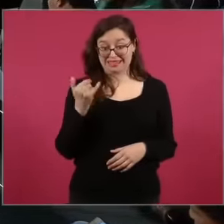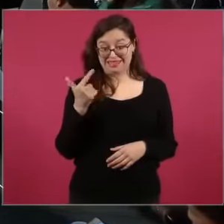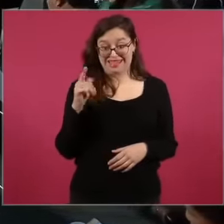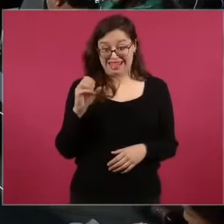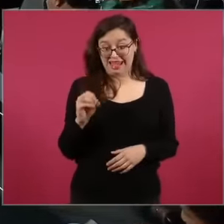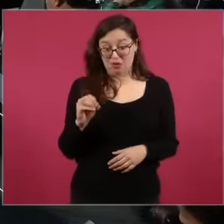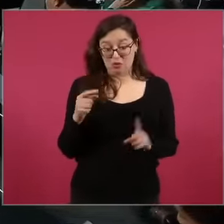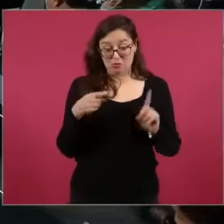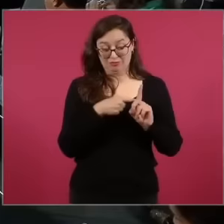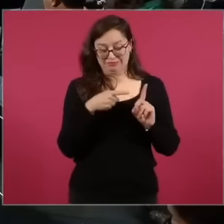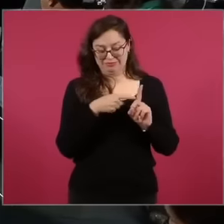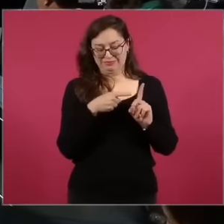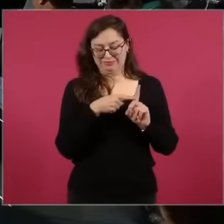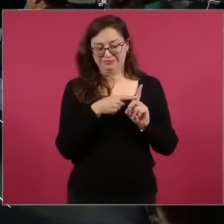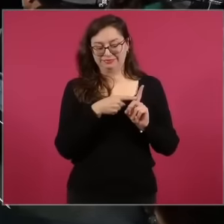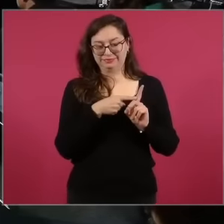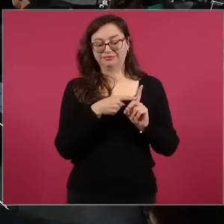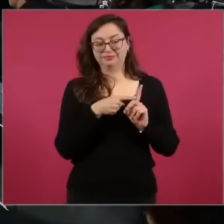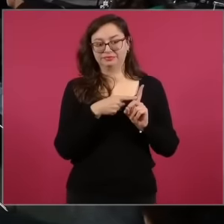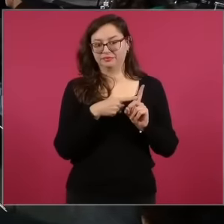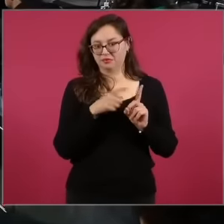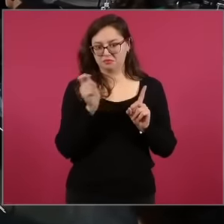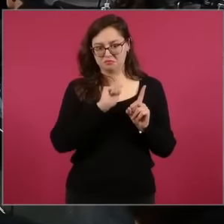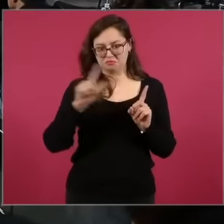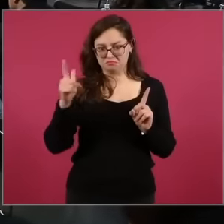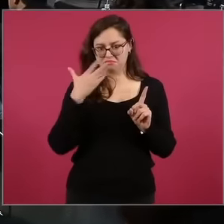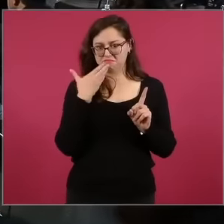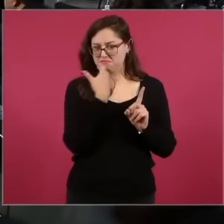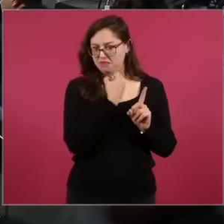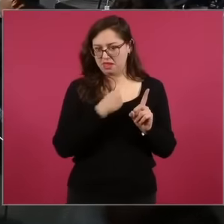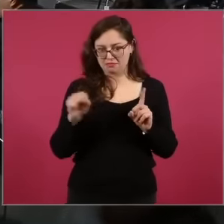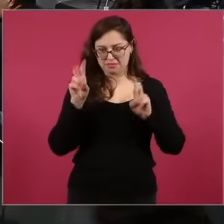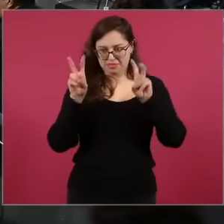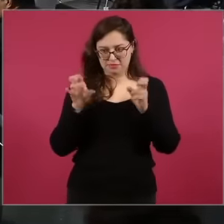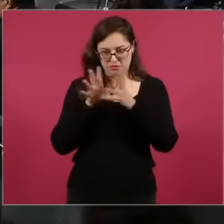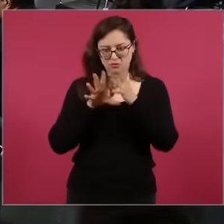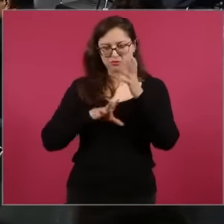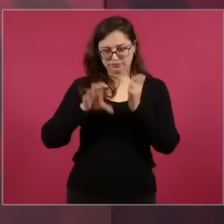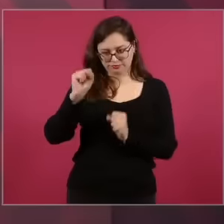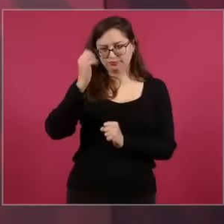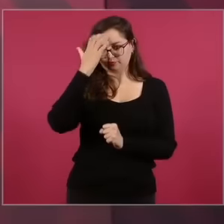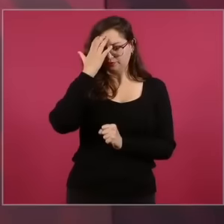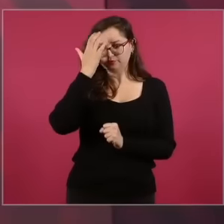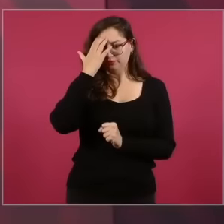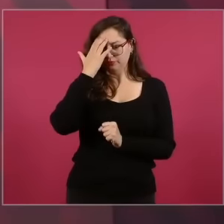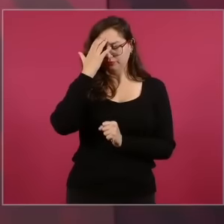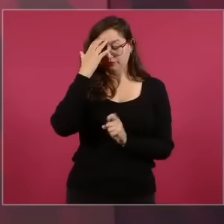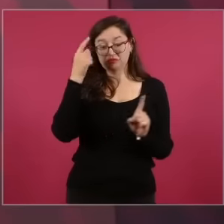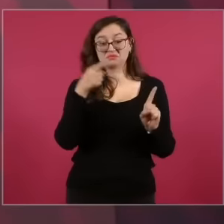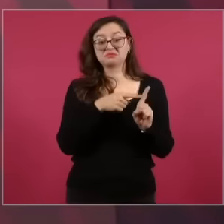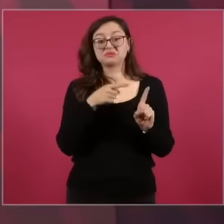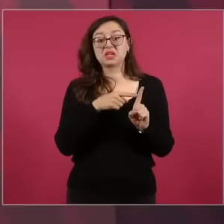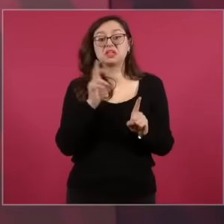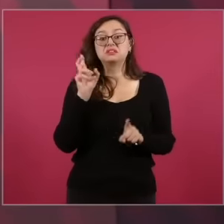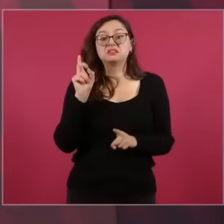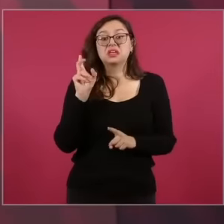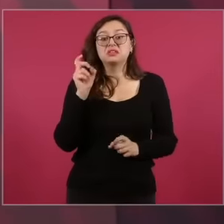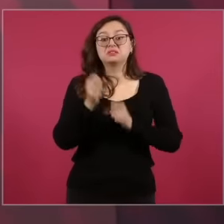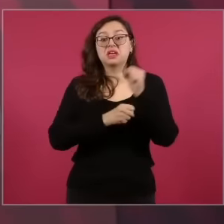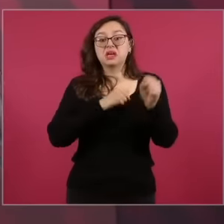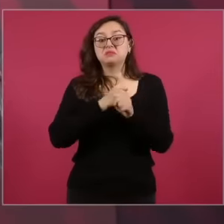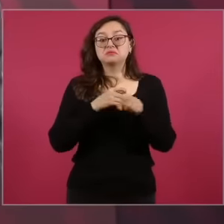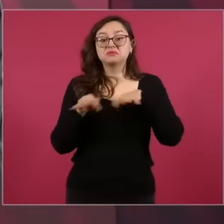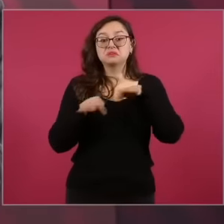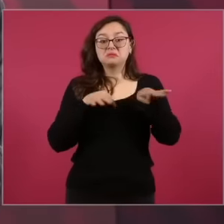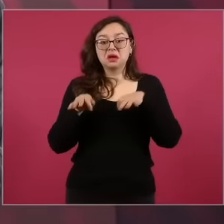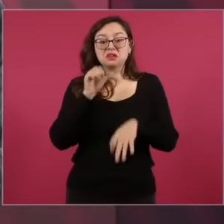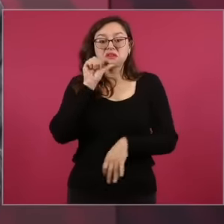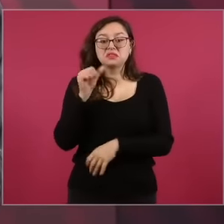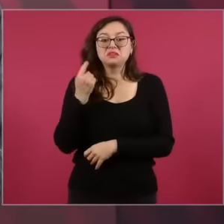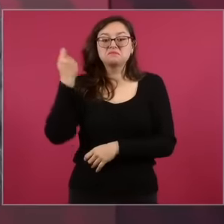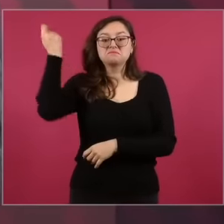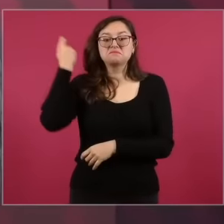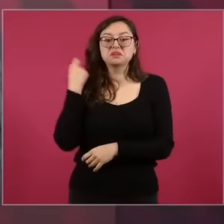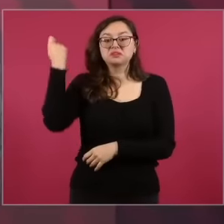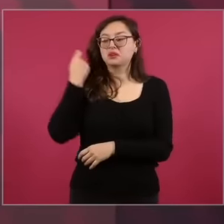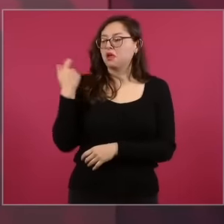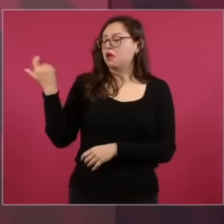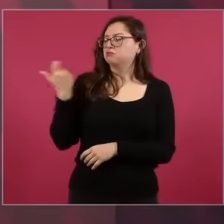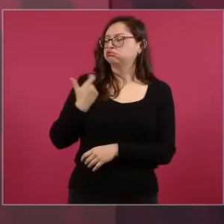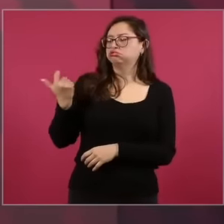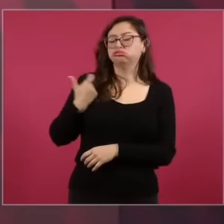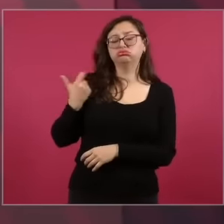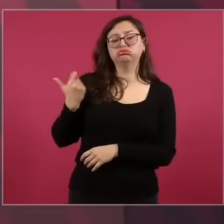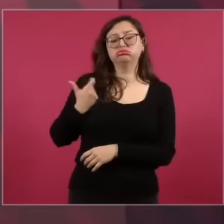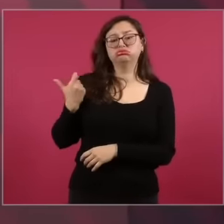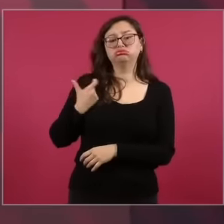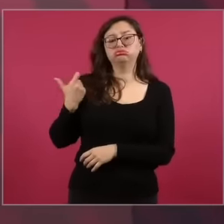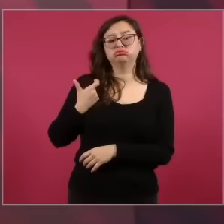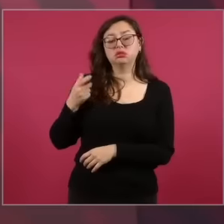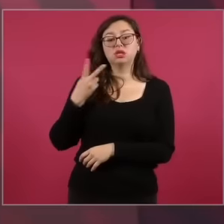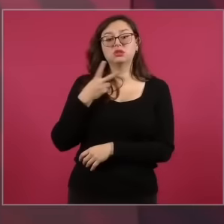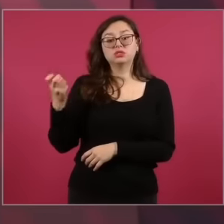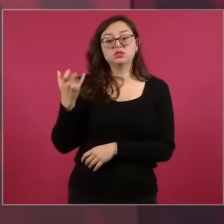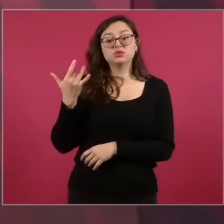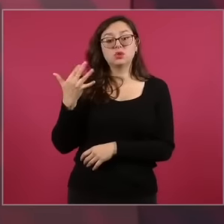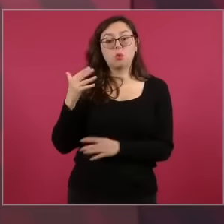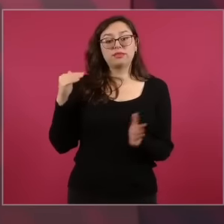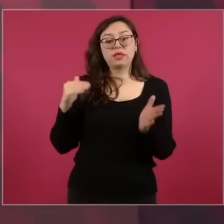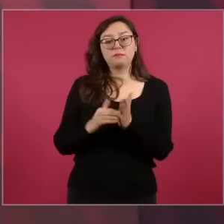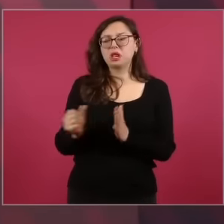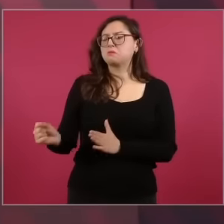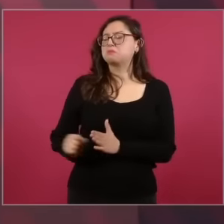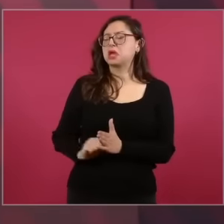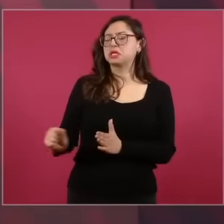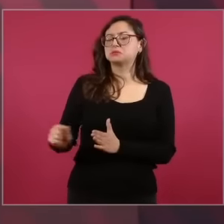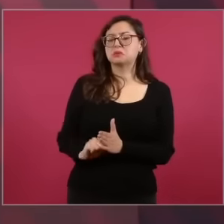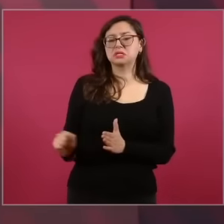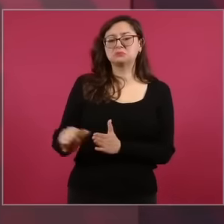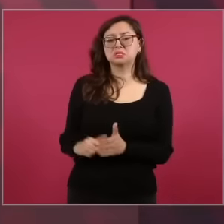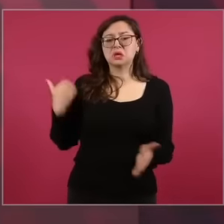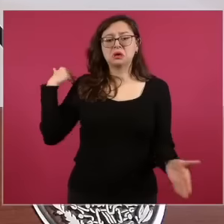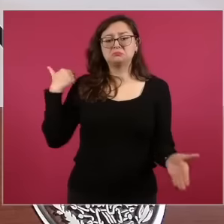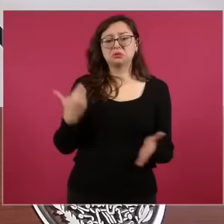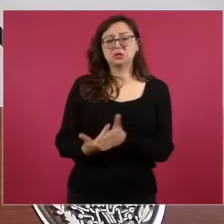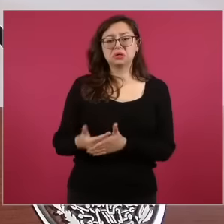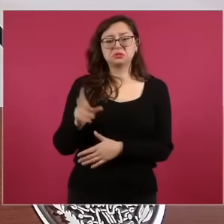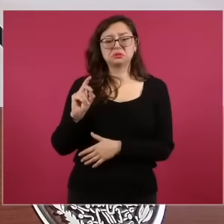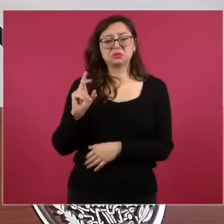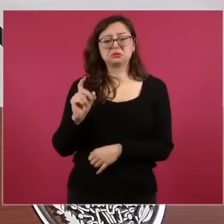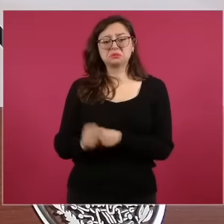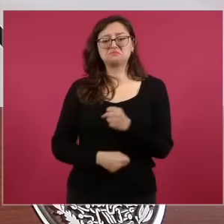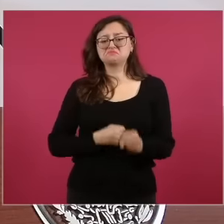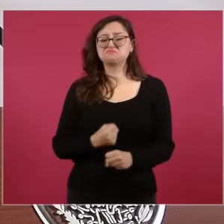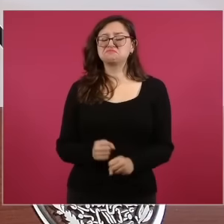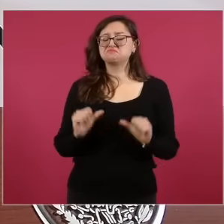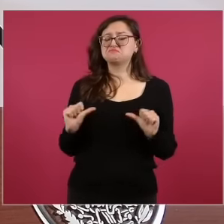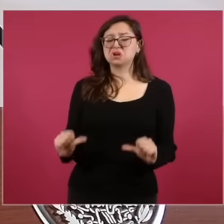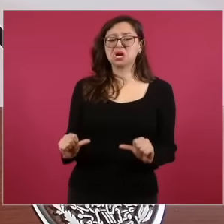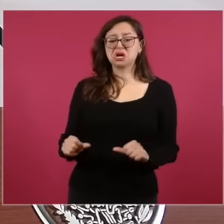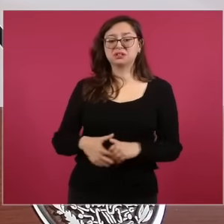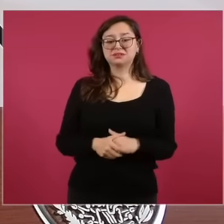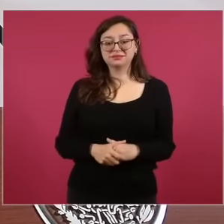very famous constitutionalist, has been receiving 250,000 pesos per month for 30 years, 30 years and was there for 7